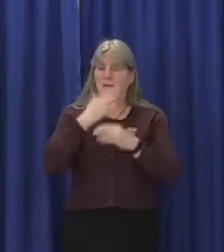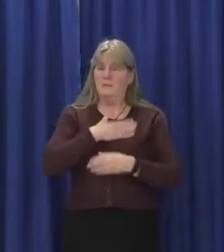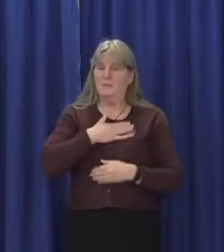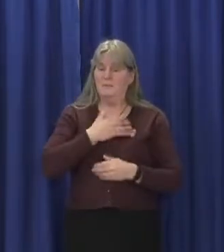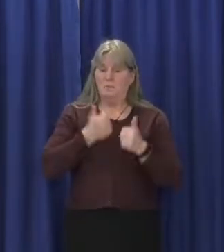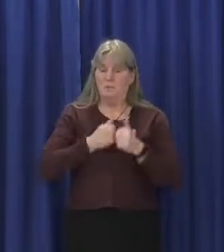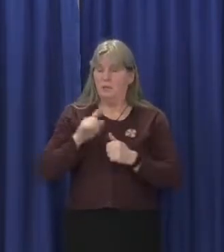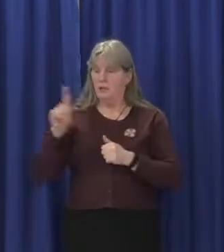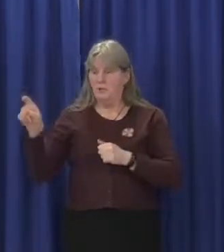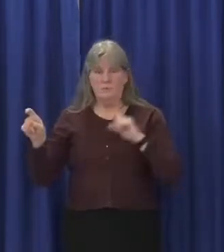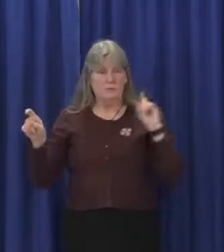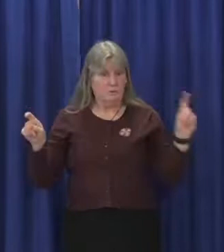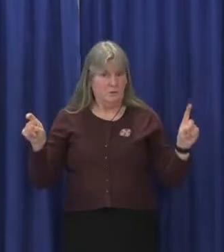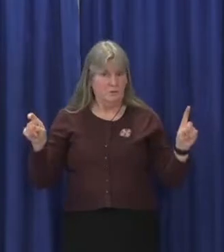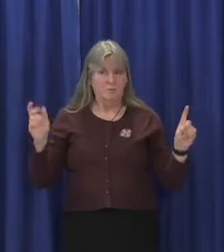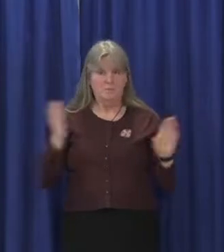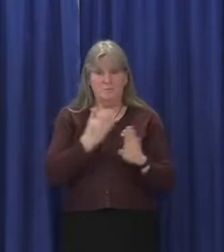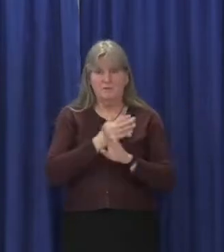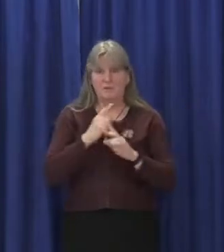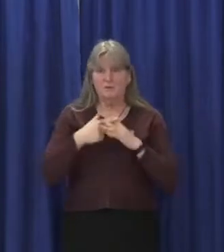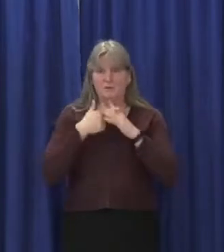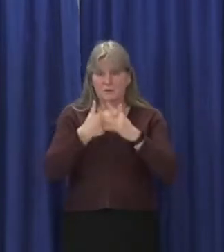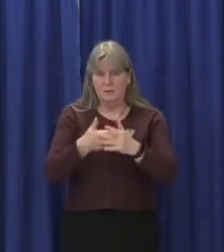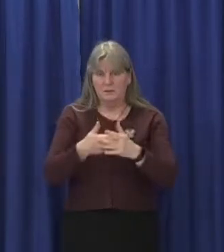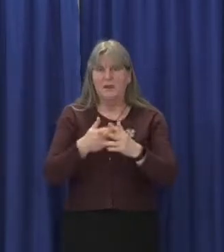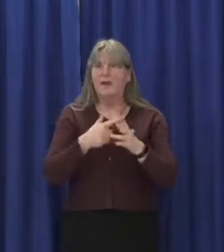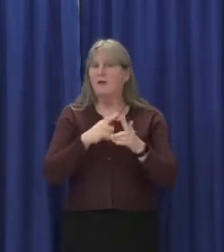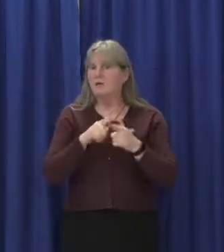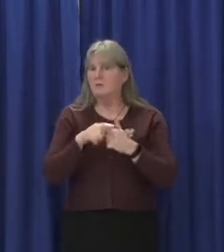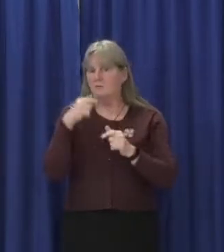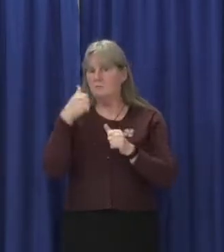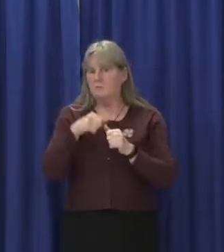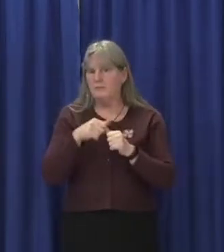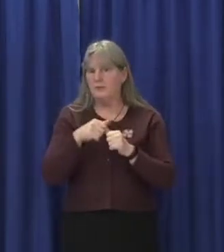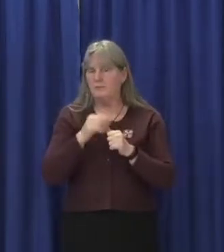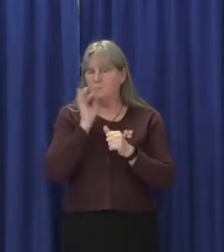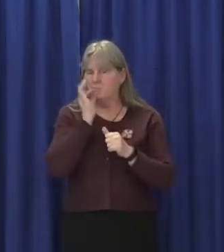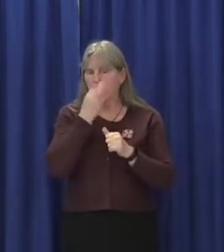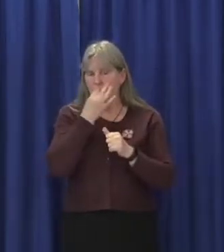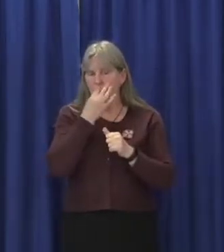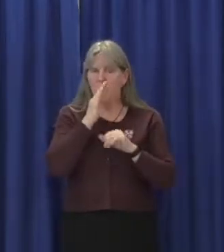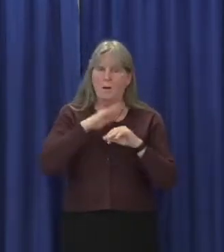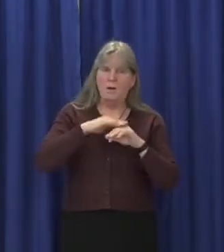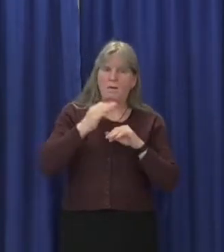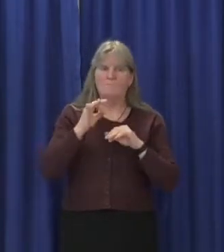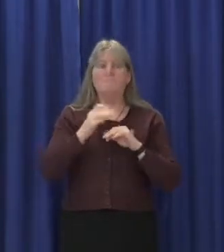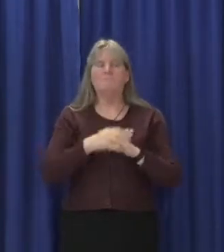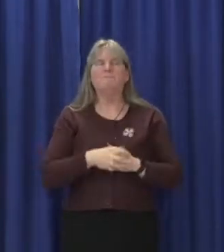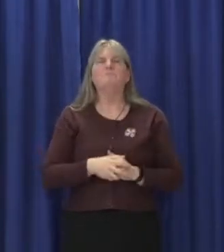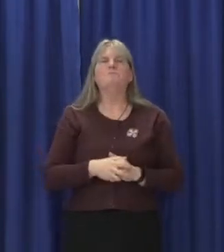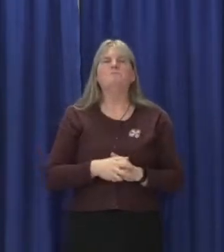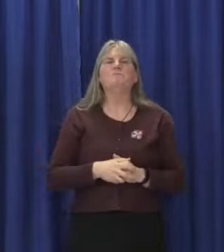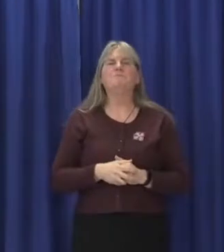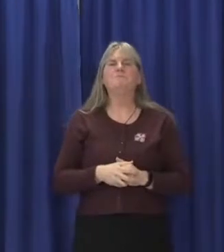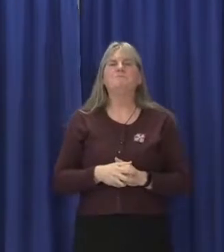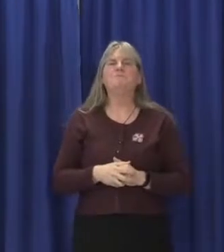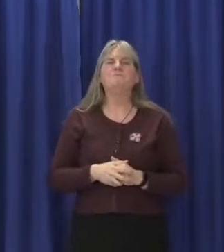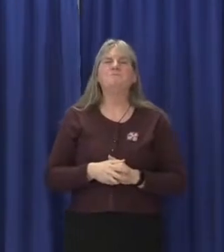you would like to answer your question before you start, and please also remember to mute and unmute yourselves. We will first go to the